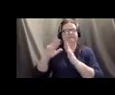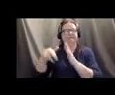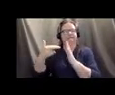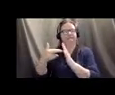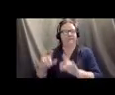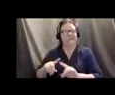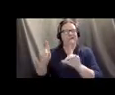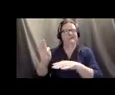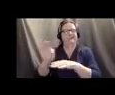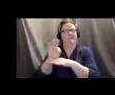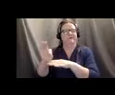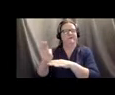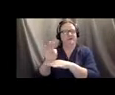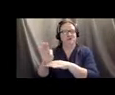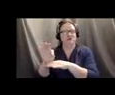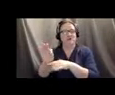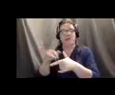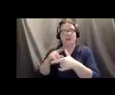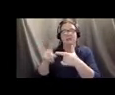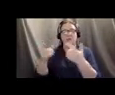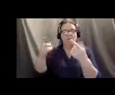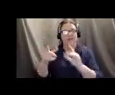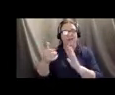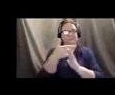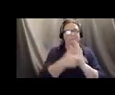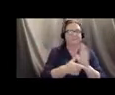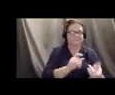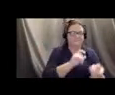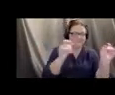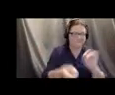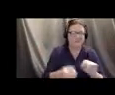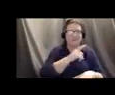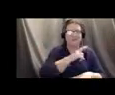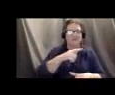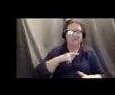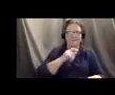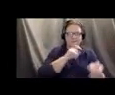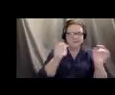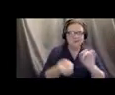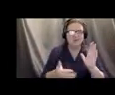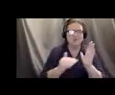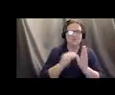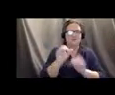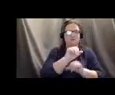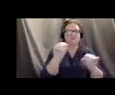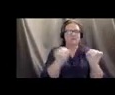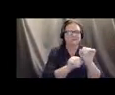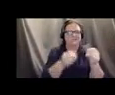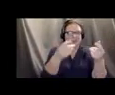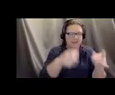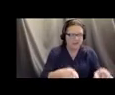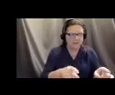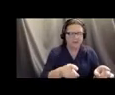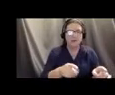And through these legislative changes and restructuring, kind of the main role that